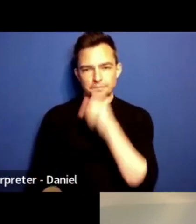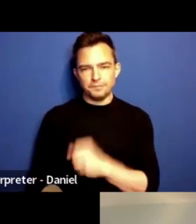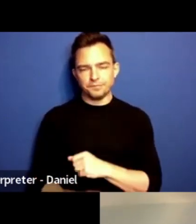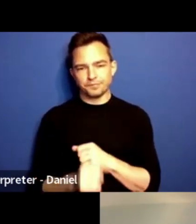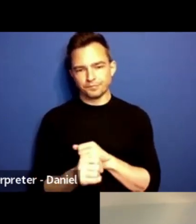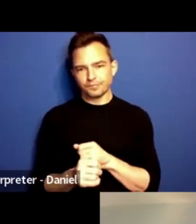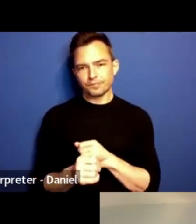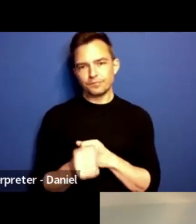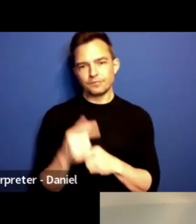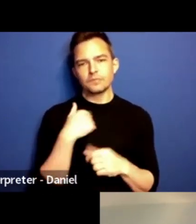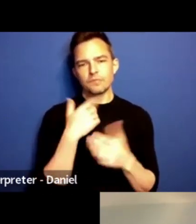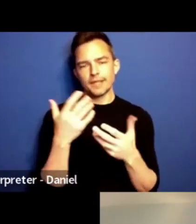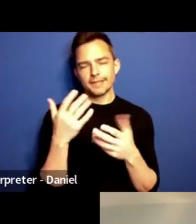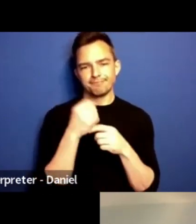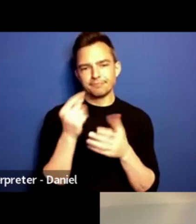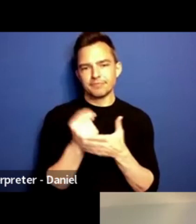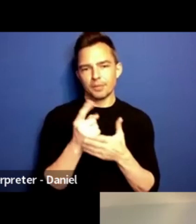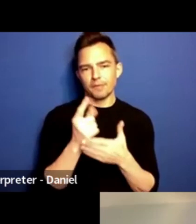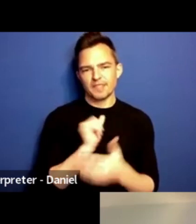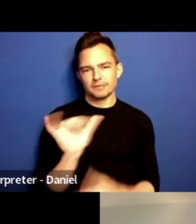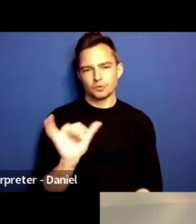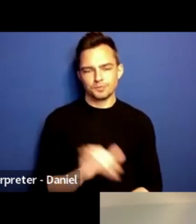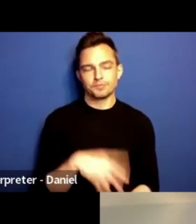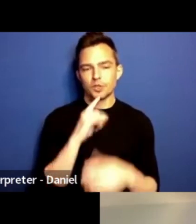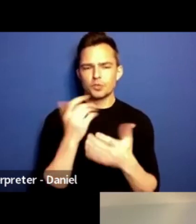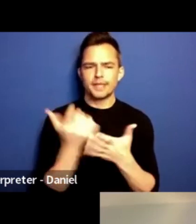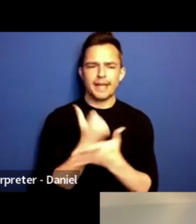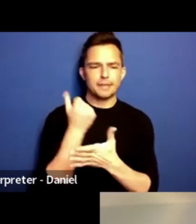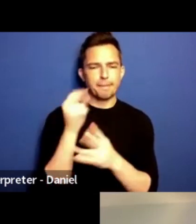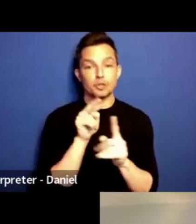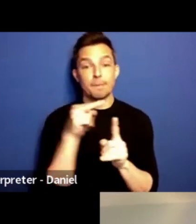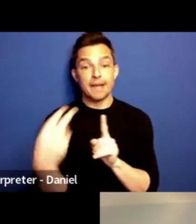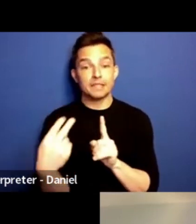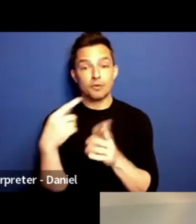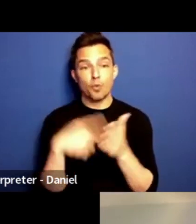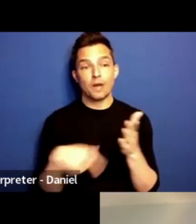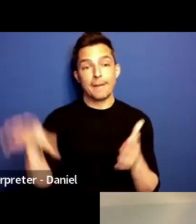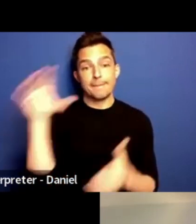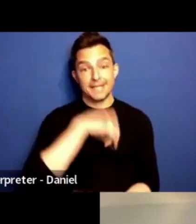therapy as well for myself, to really gain a perspective of what I missed, coming from these